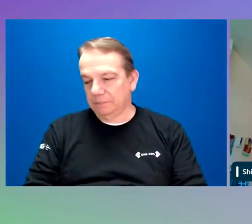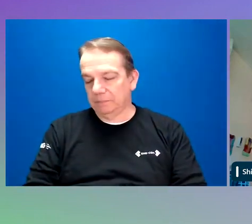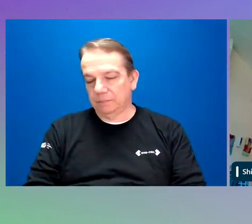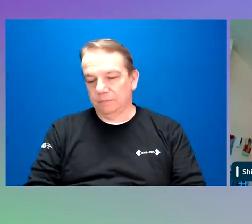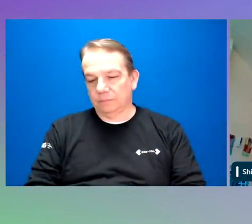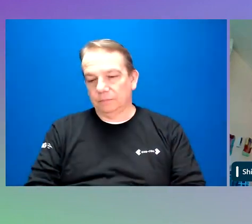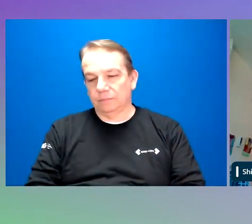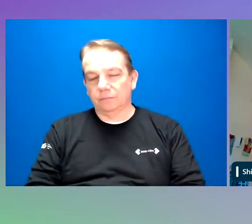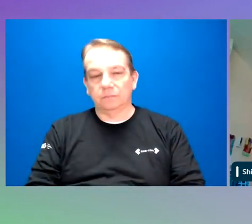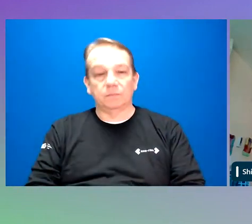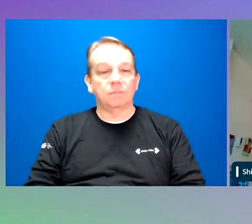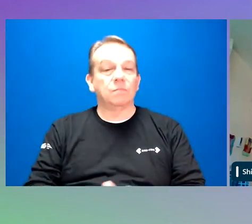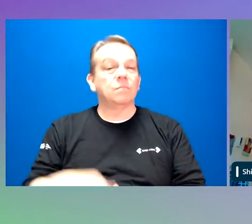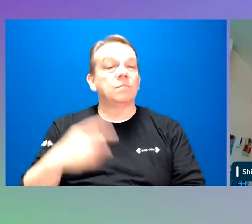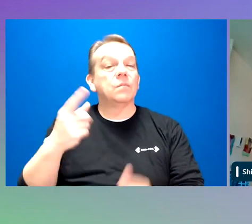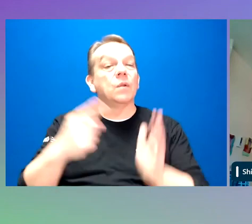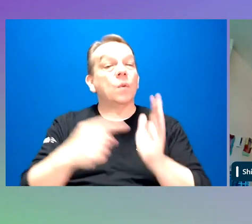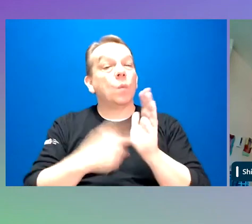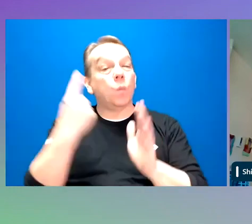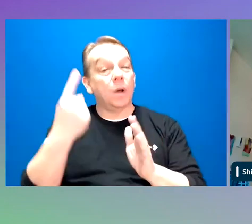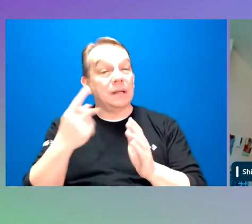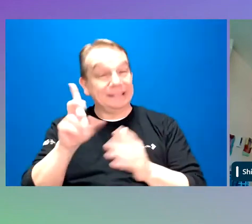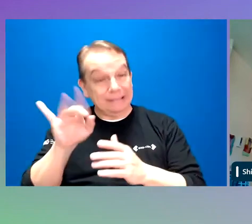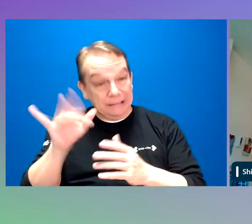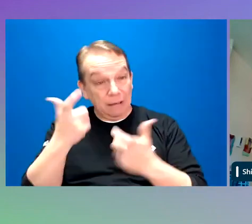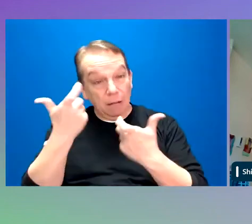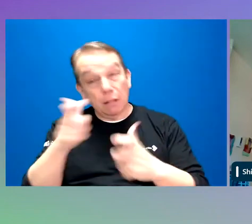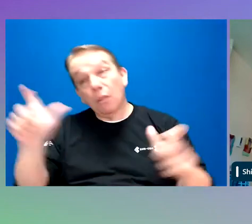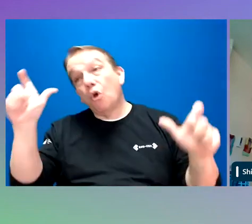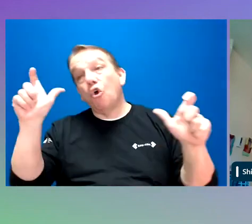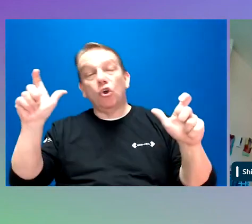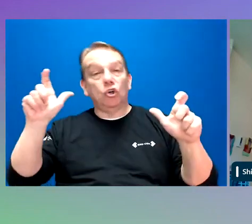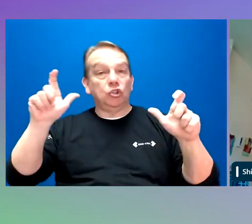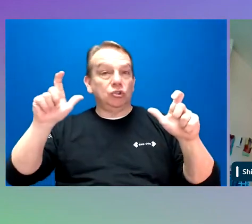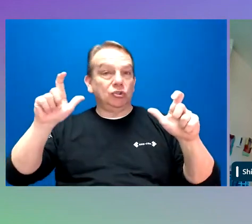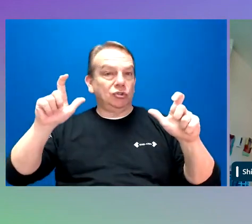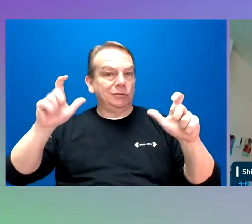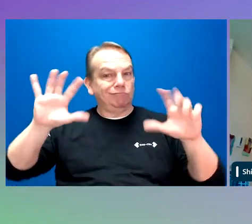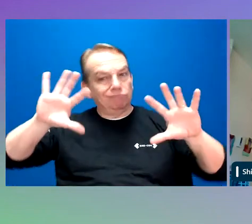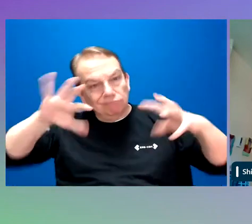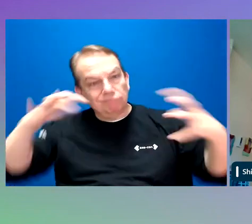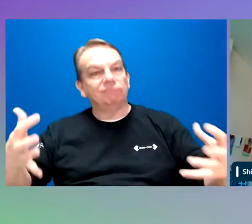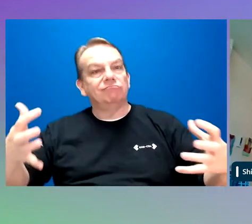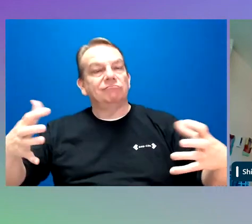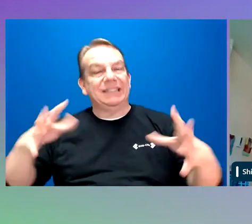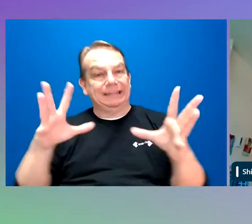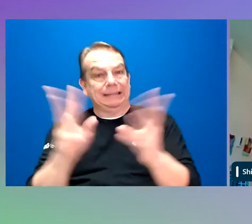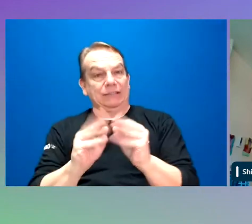and so once we did those large scale sessions, um, the